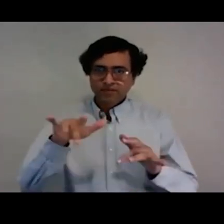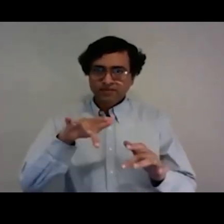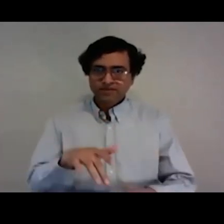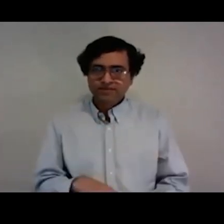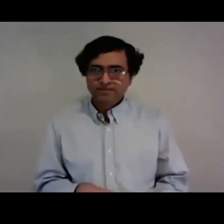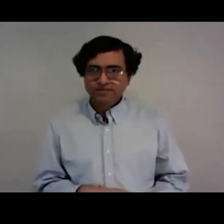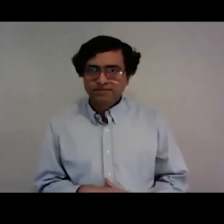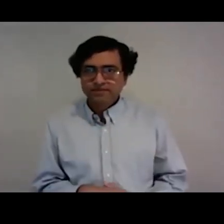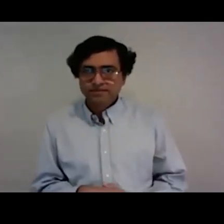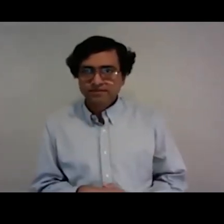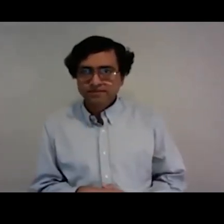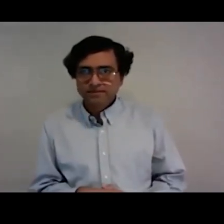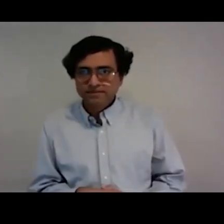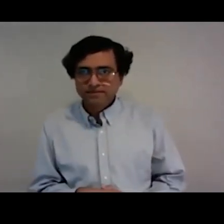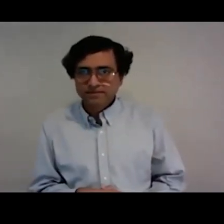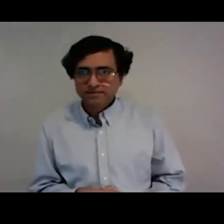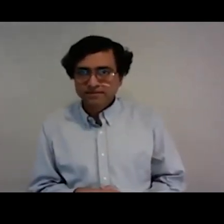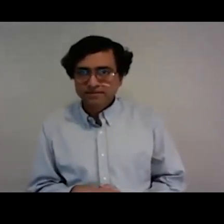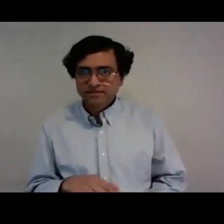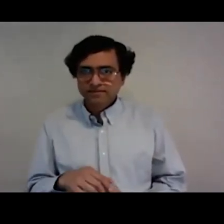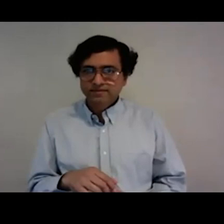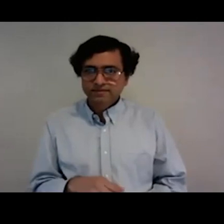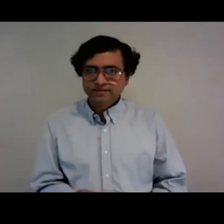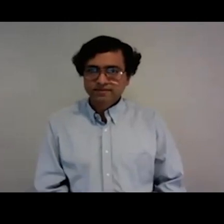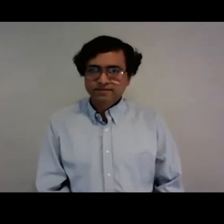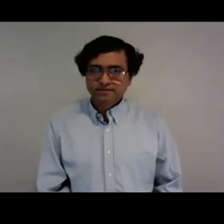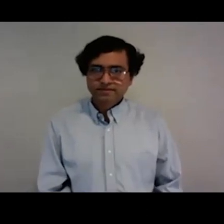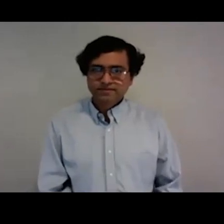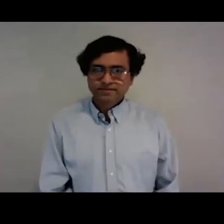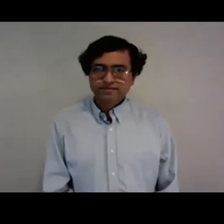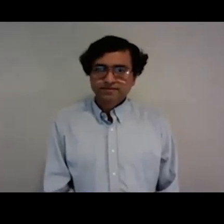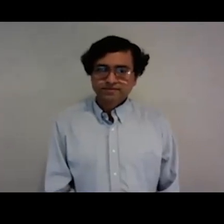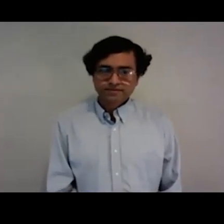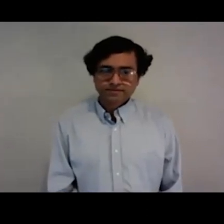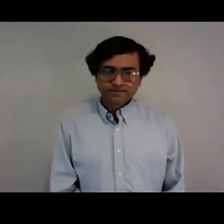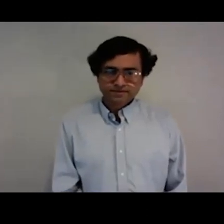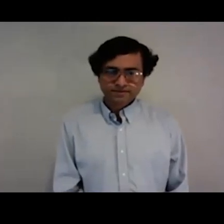Press play.